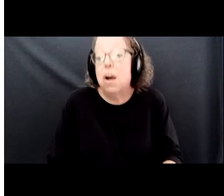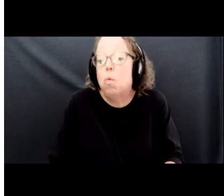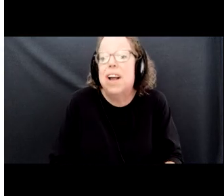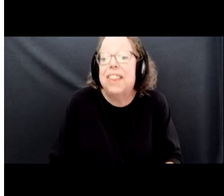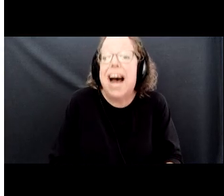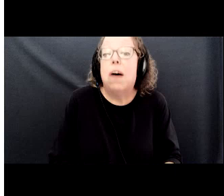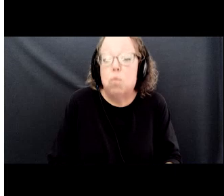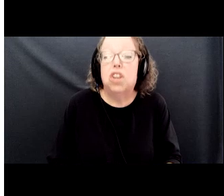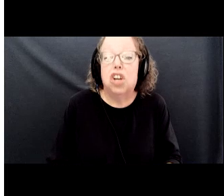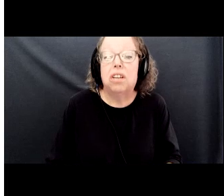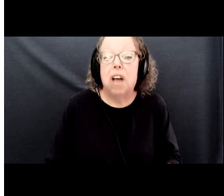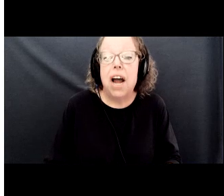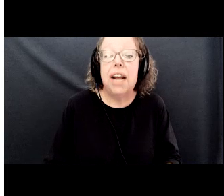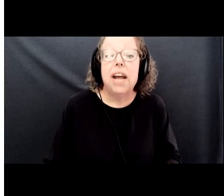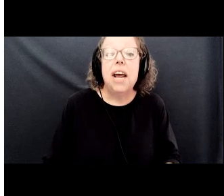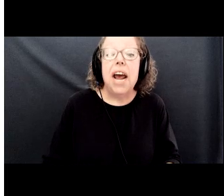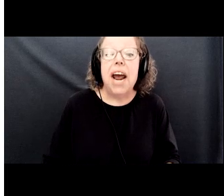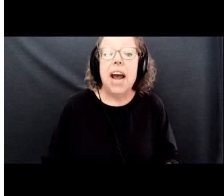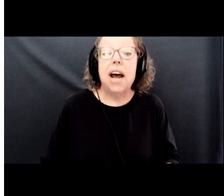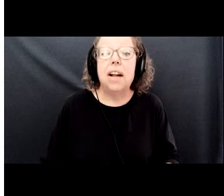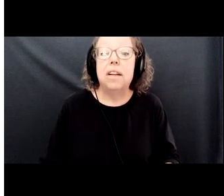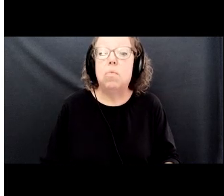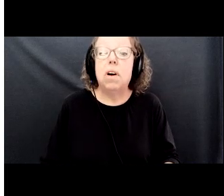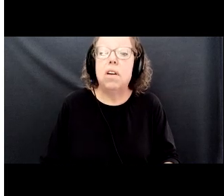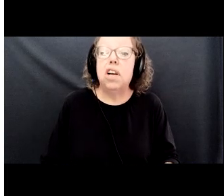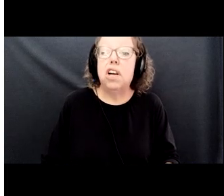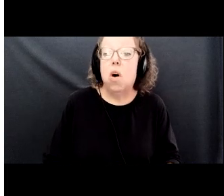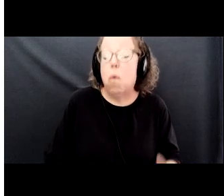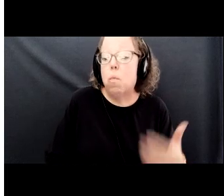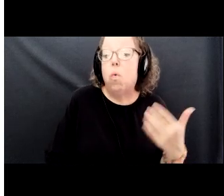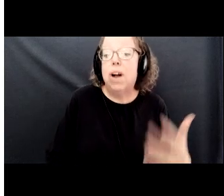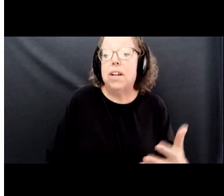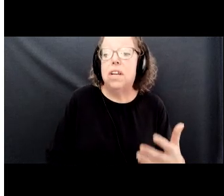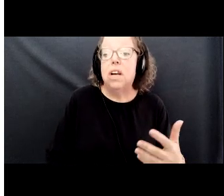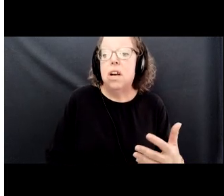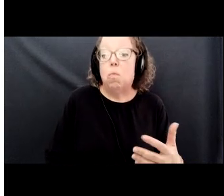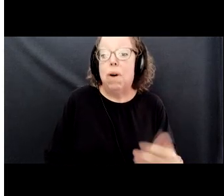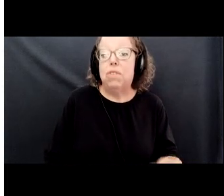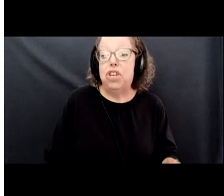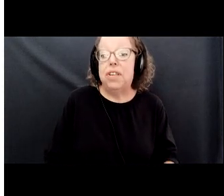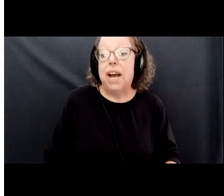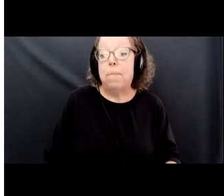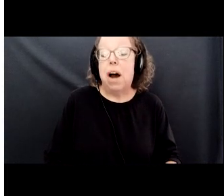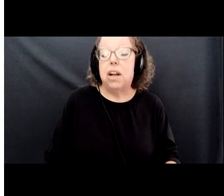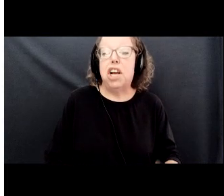and what that would look like and you know what what would you say about you